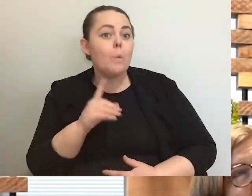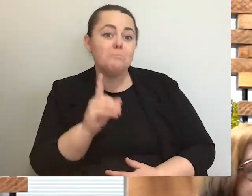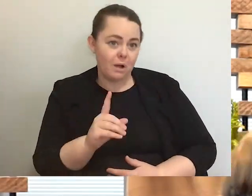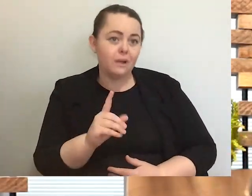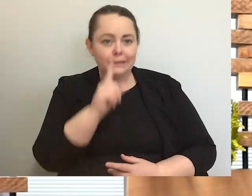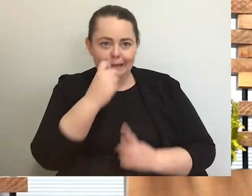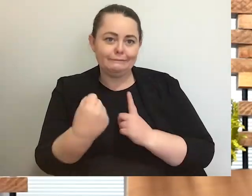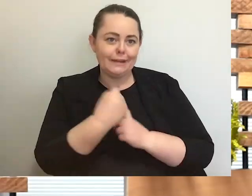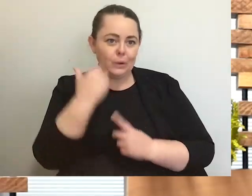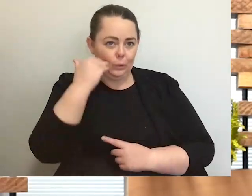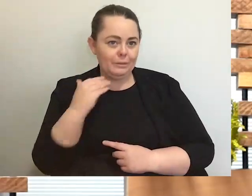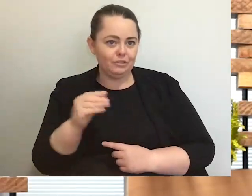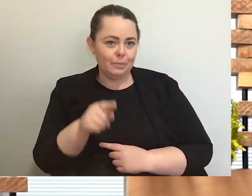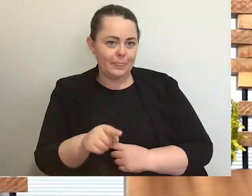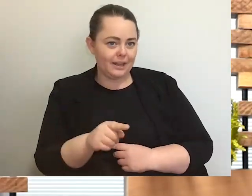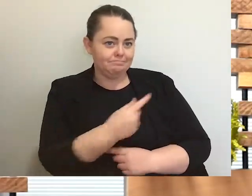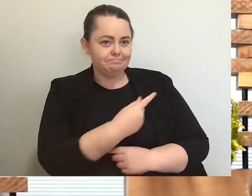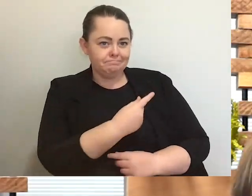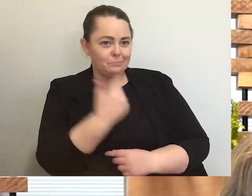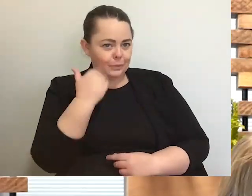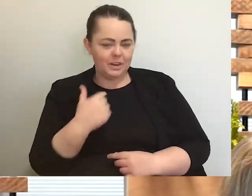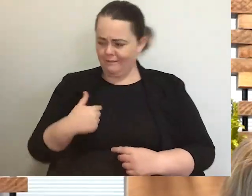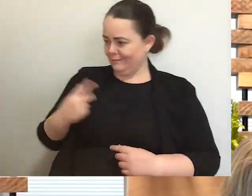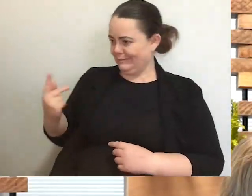I like the term 'we women' for you and I, Alison.